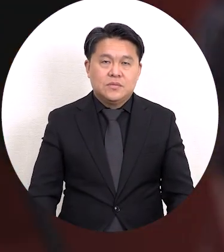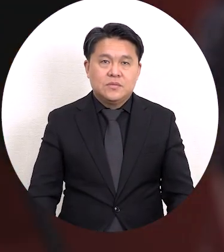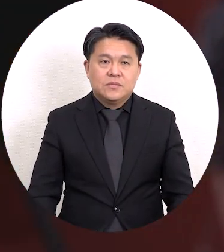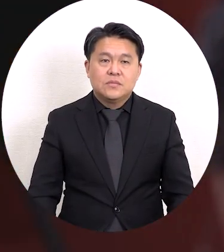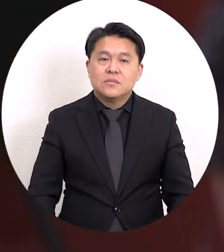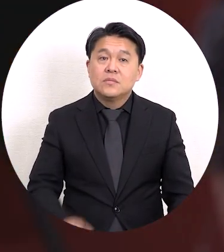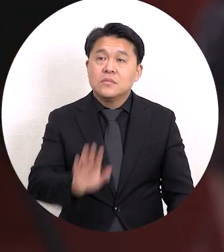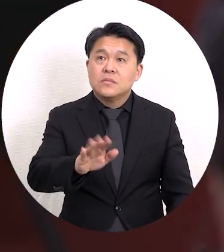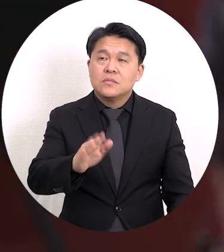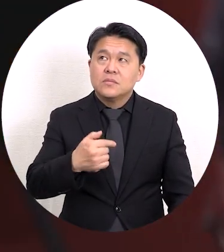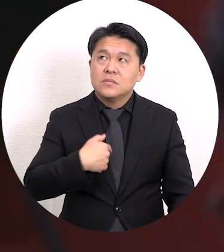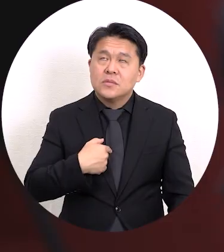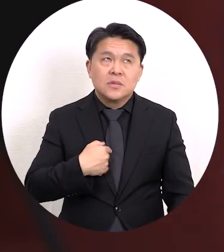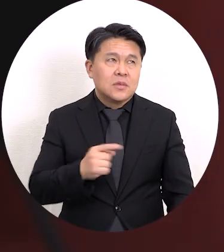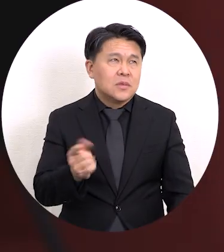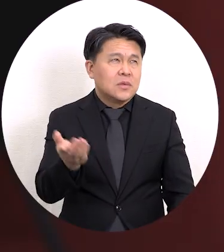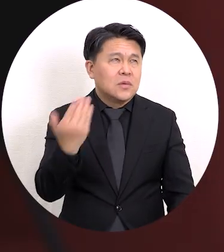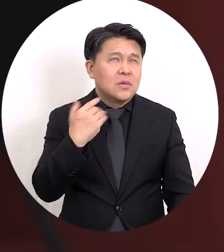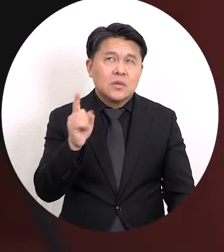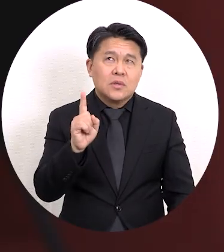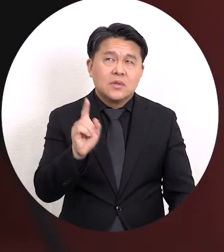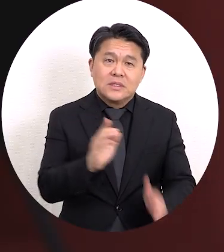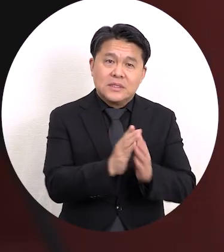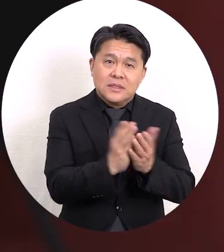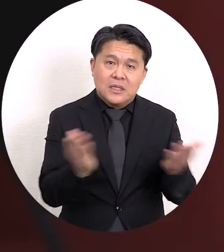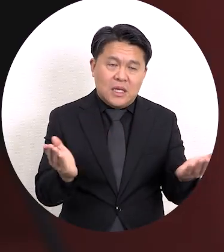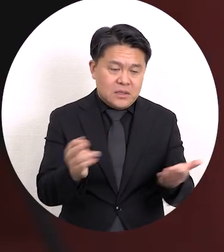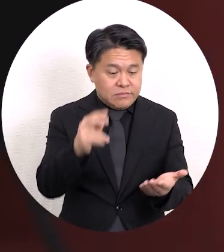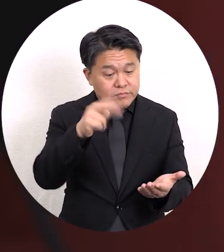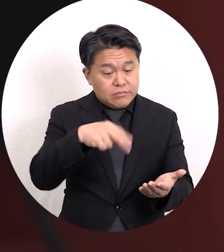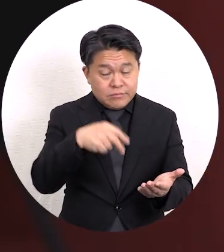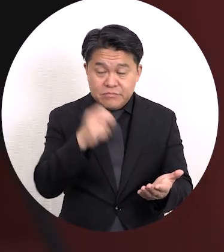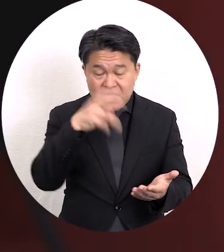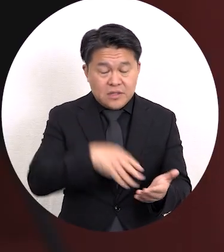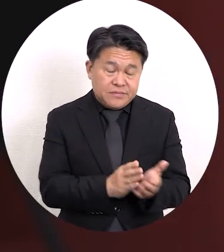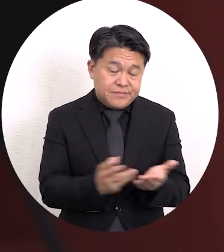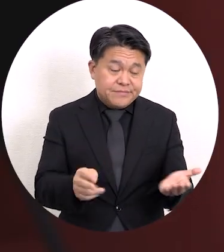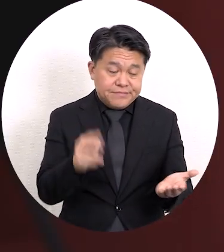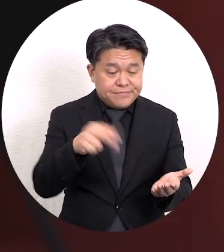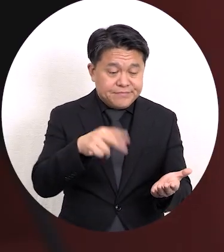I just read this casually,